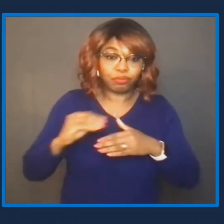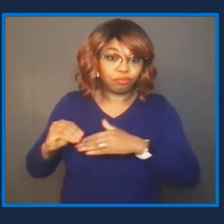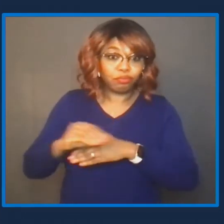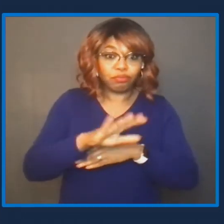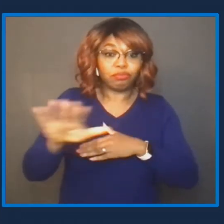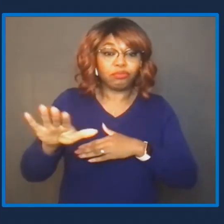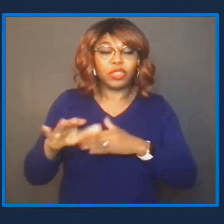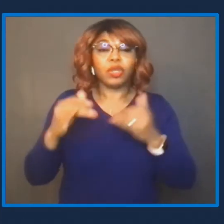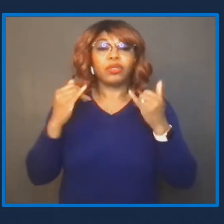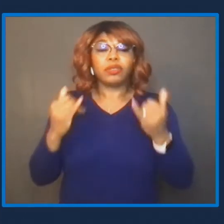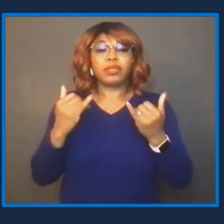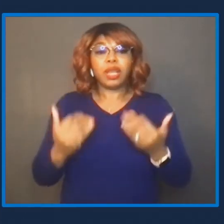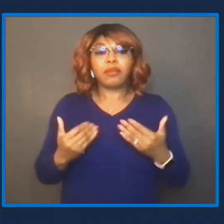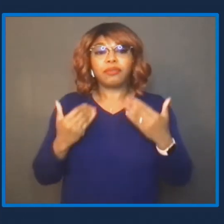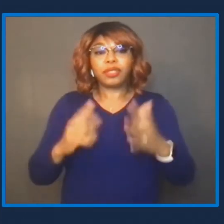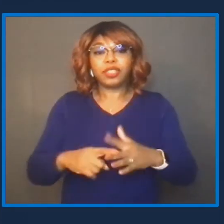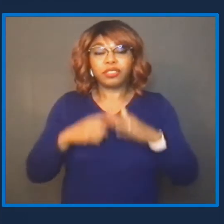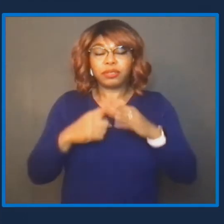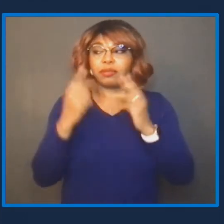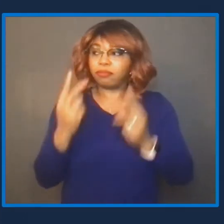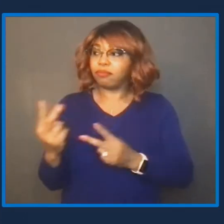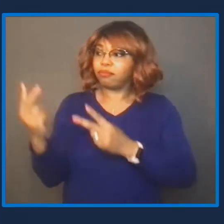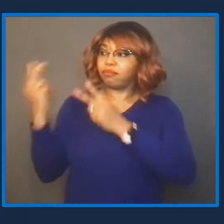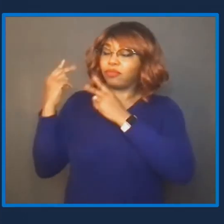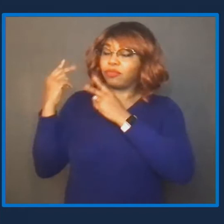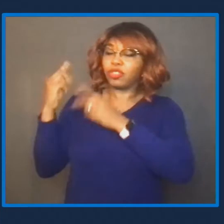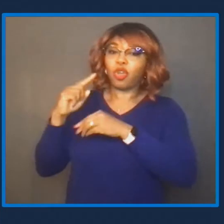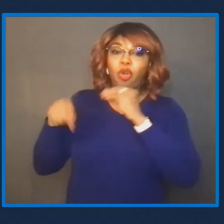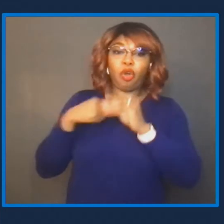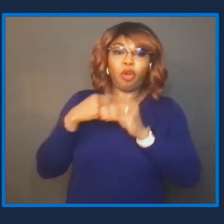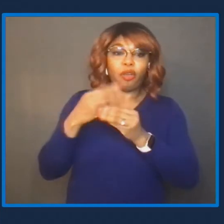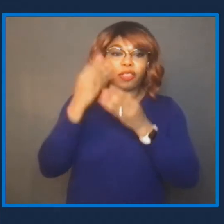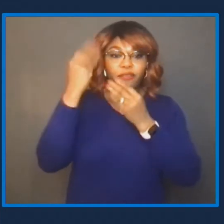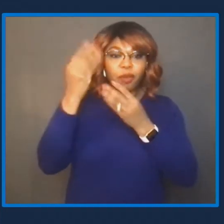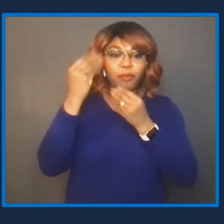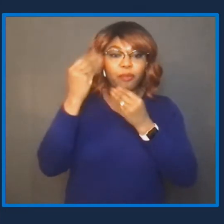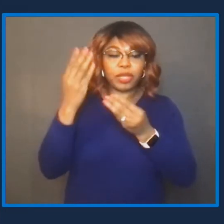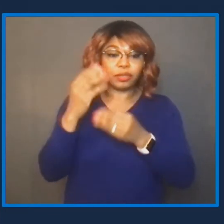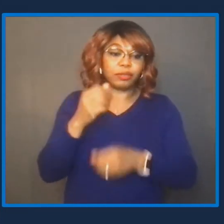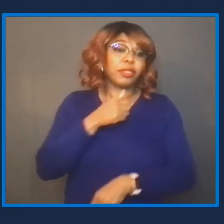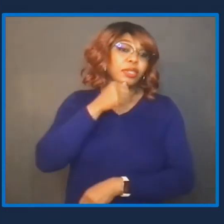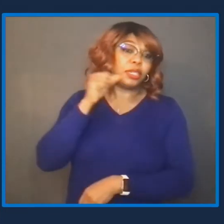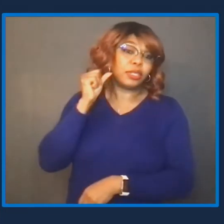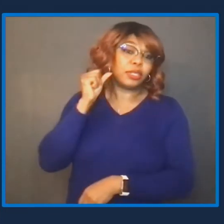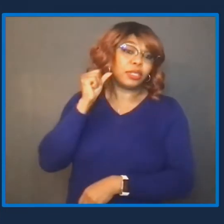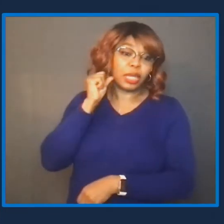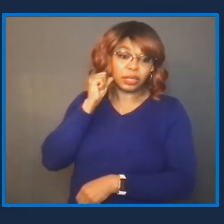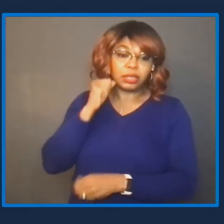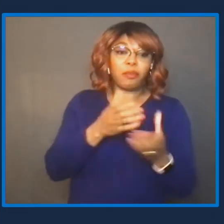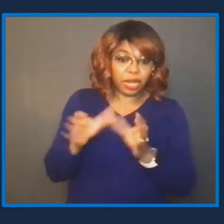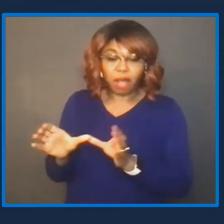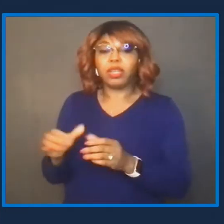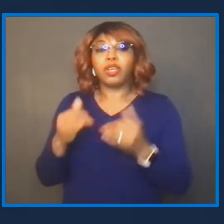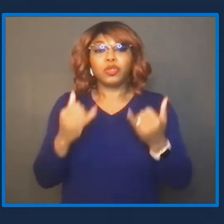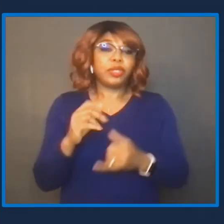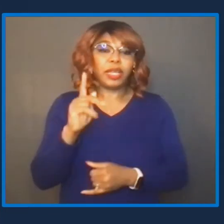and reflect back on all the content. Yesterday, the breakout sessions, today the keynotes. And Hector, why don't we start with you?